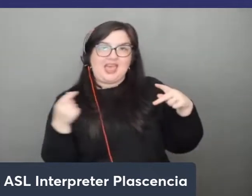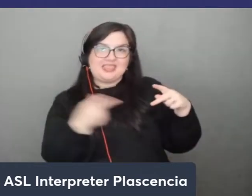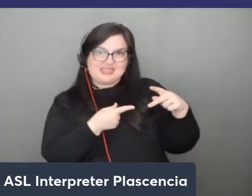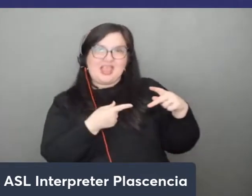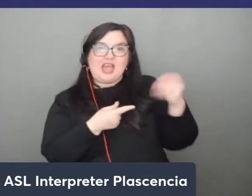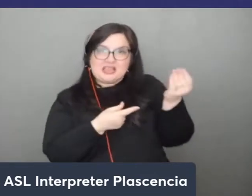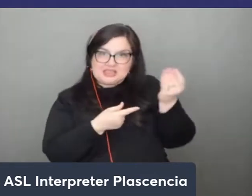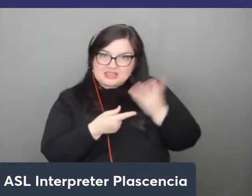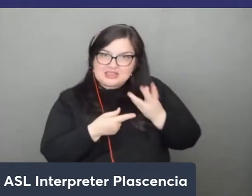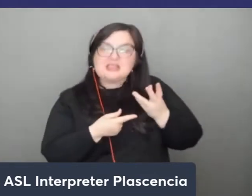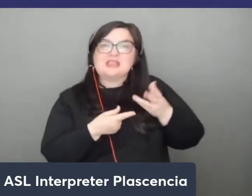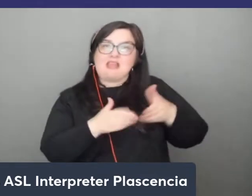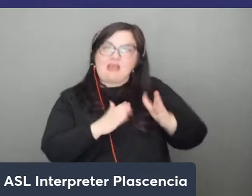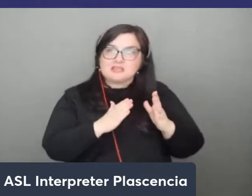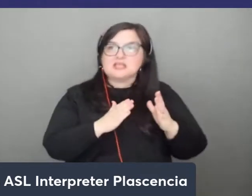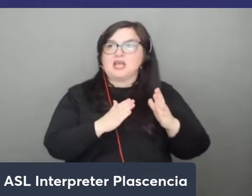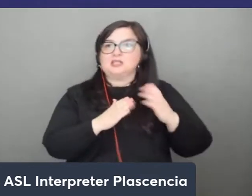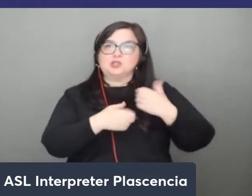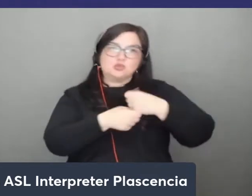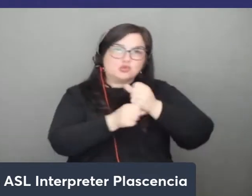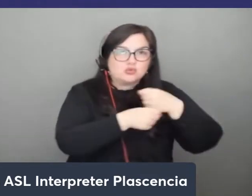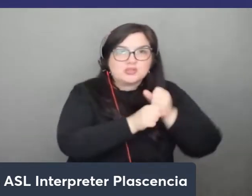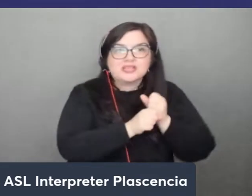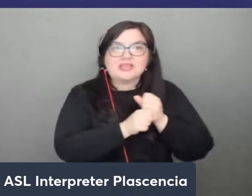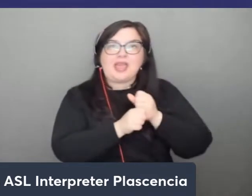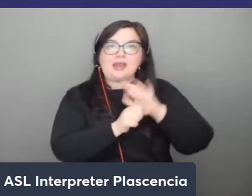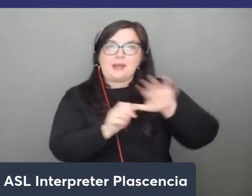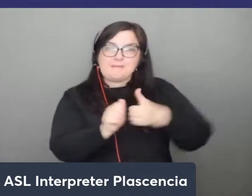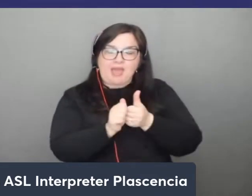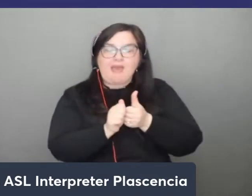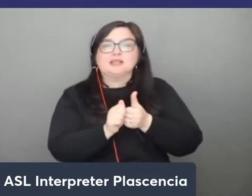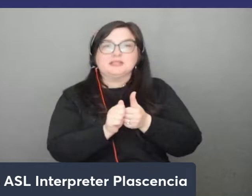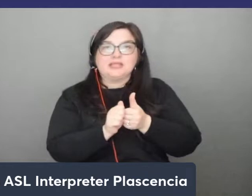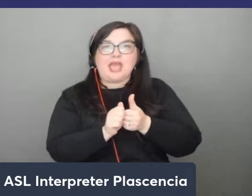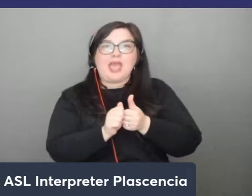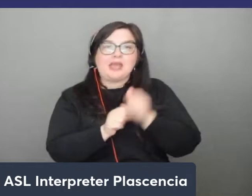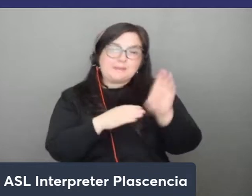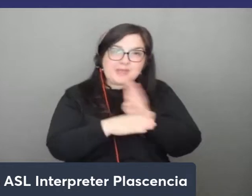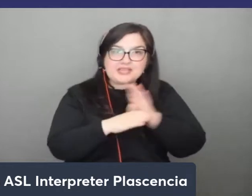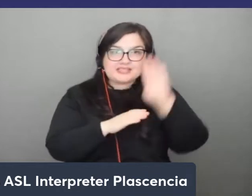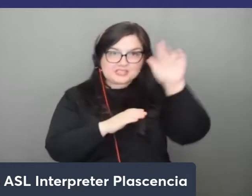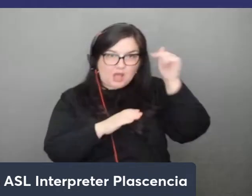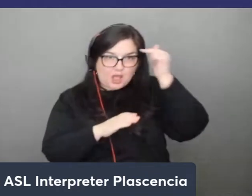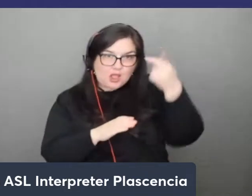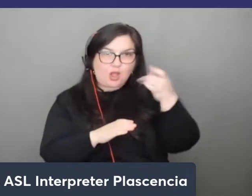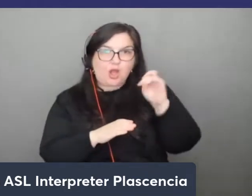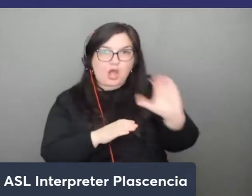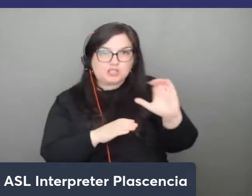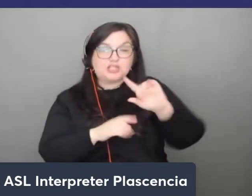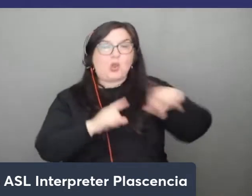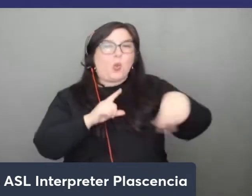these backend logic business logic, right, in there which only spins up when there's a request for it.